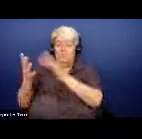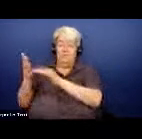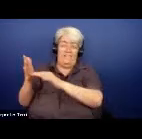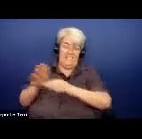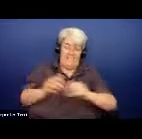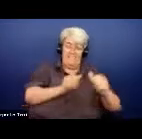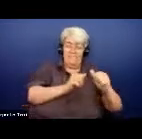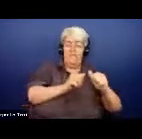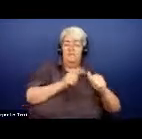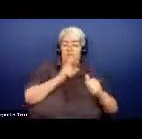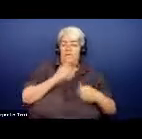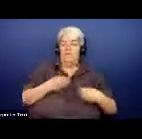of services on release. These